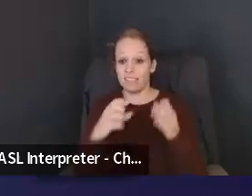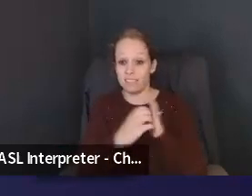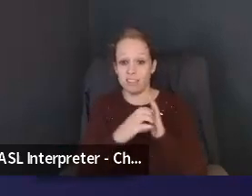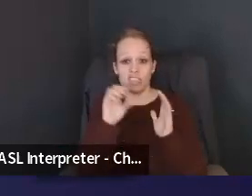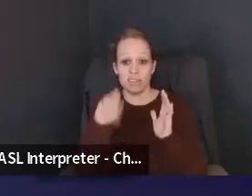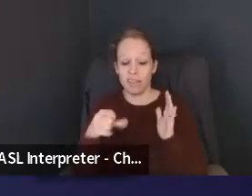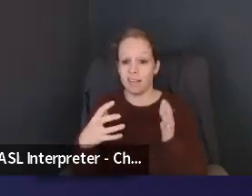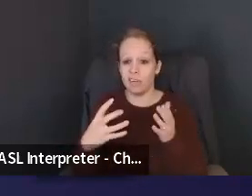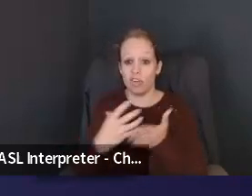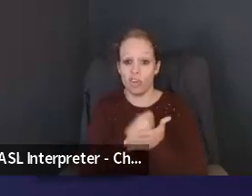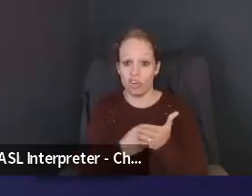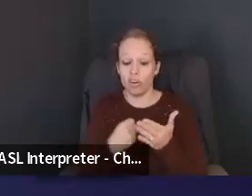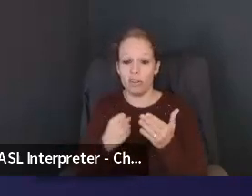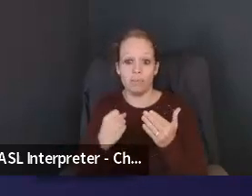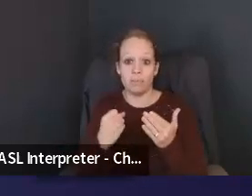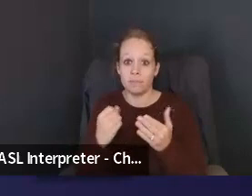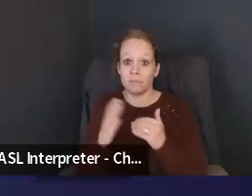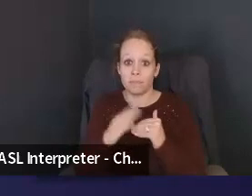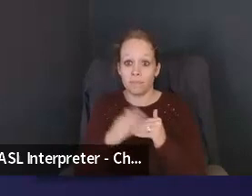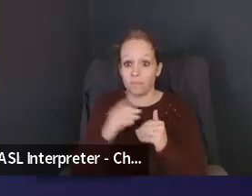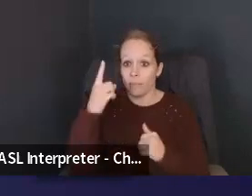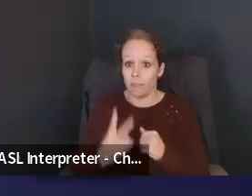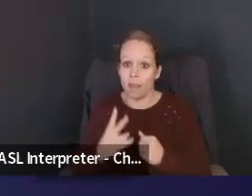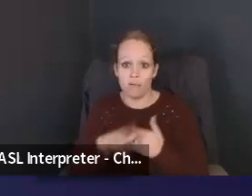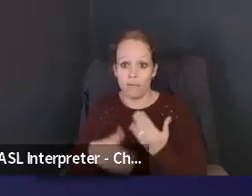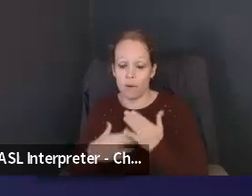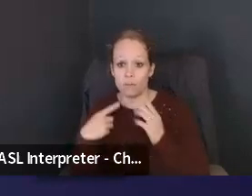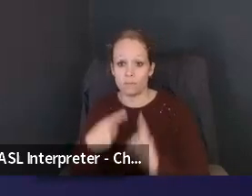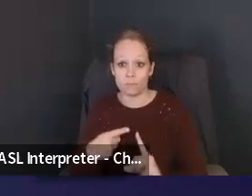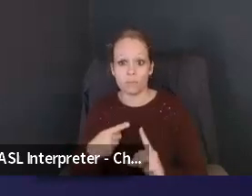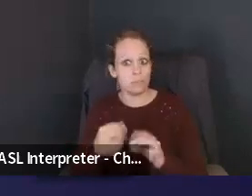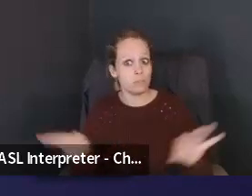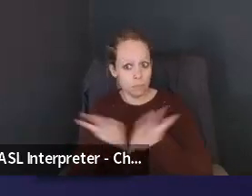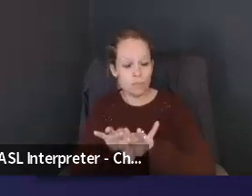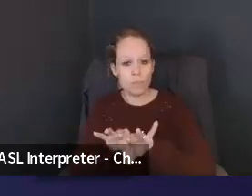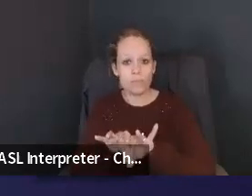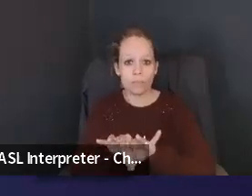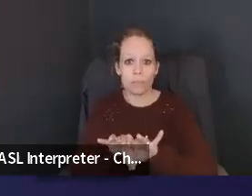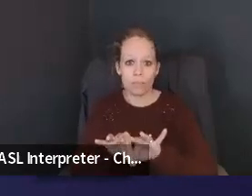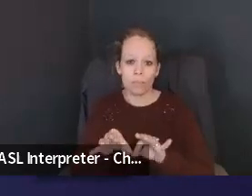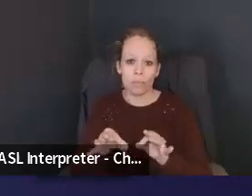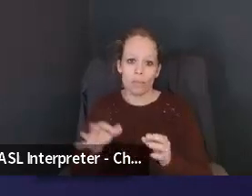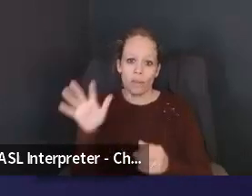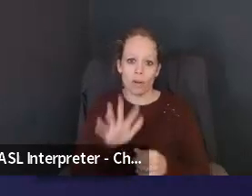important. Usually, about half the space in the narrative is devoted to this as well. So, this